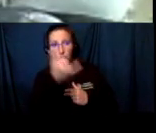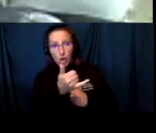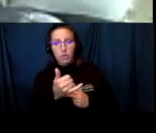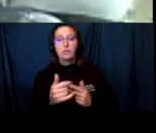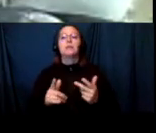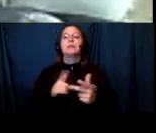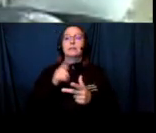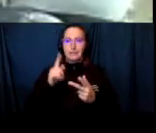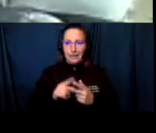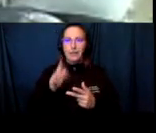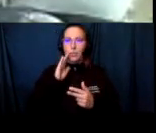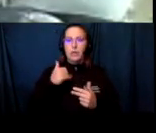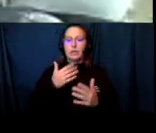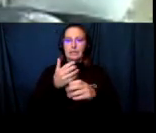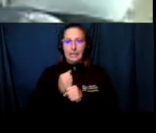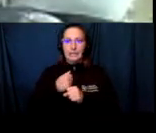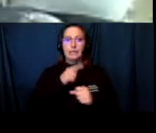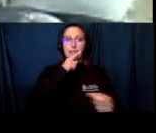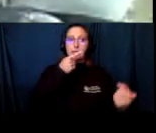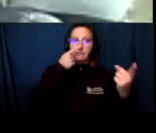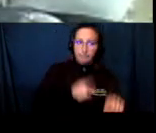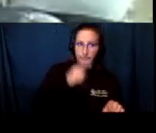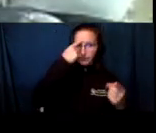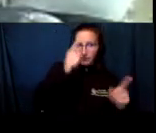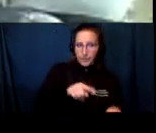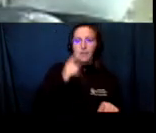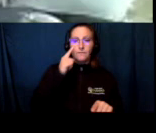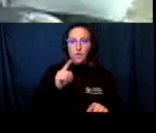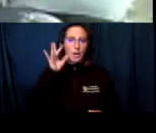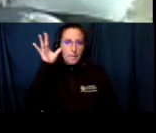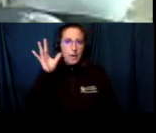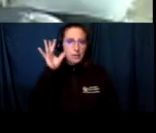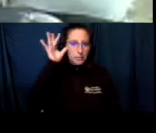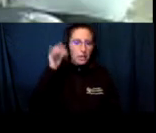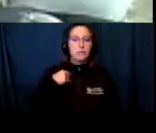individualized parent to parent support, families can choose to be part of a list serve, they can